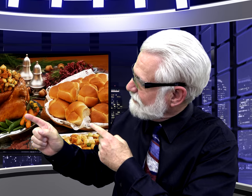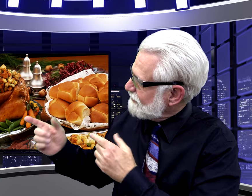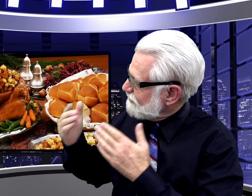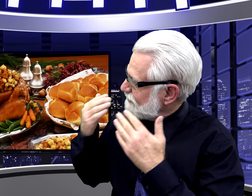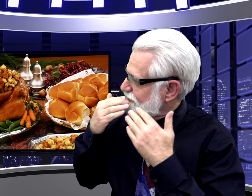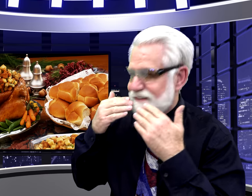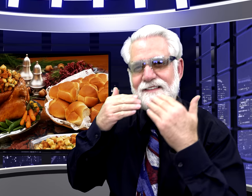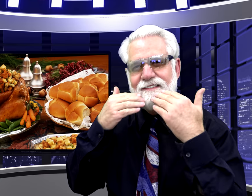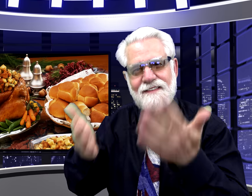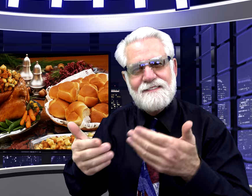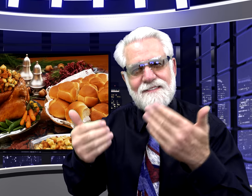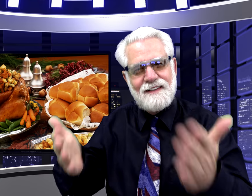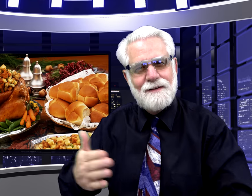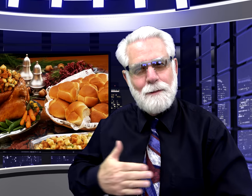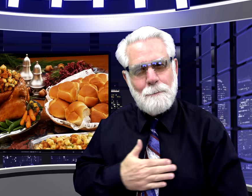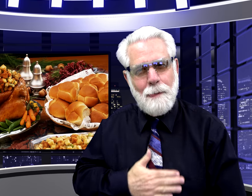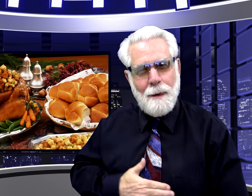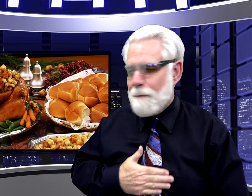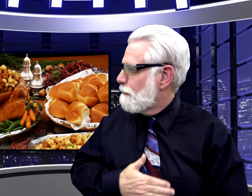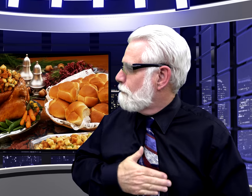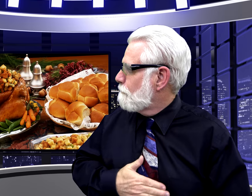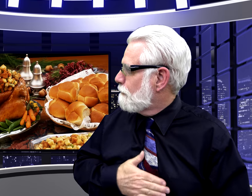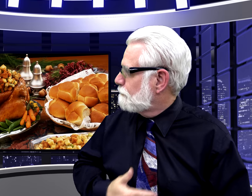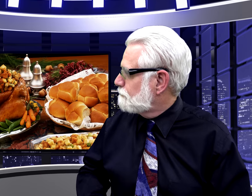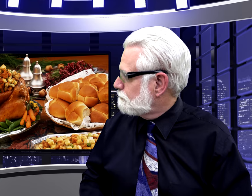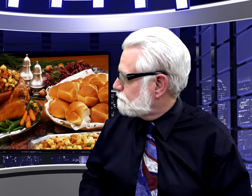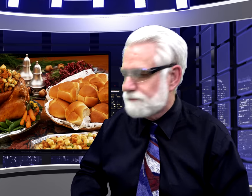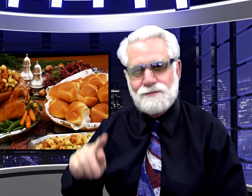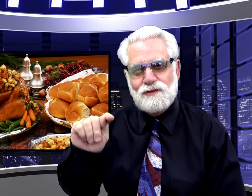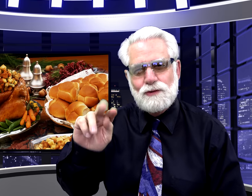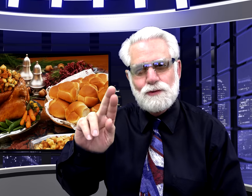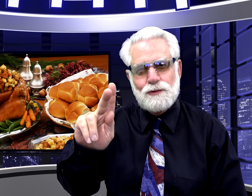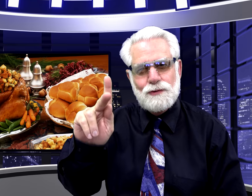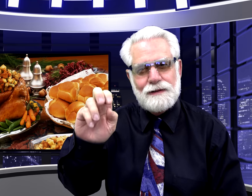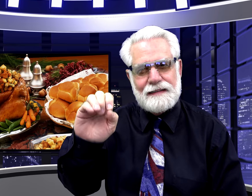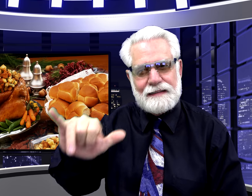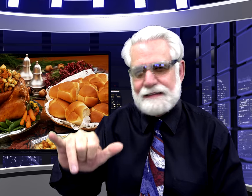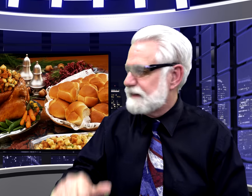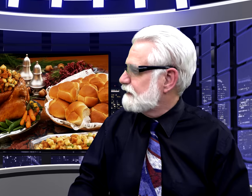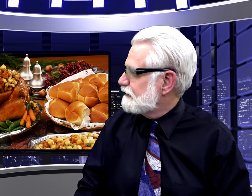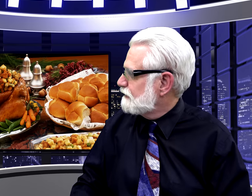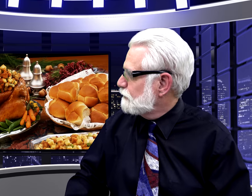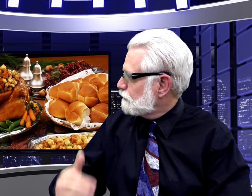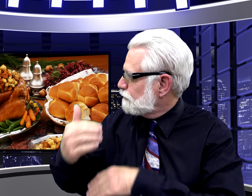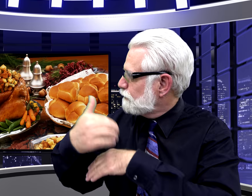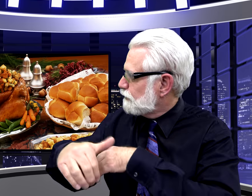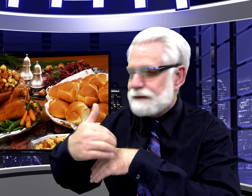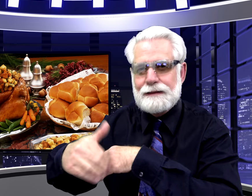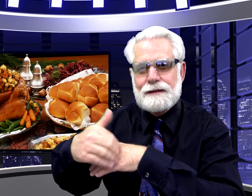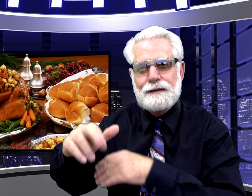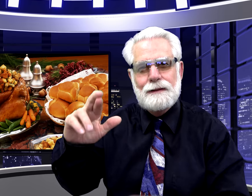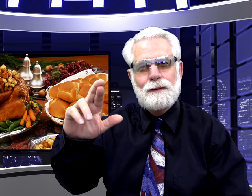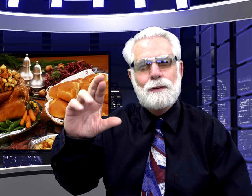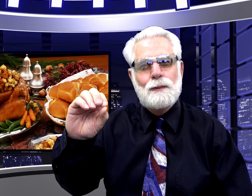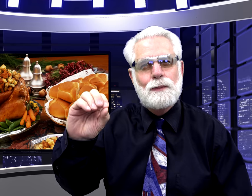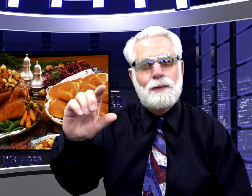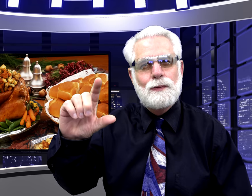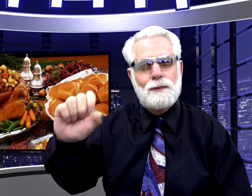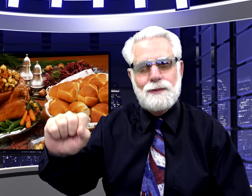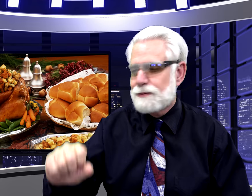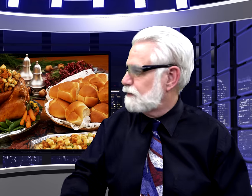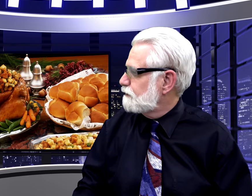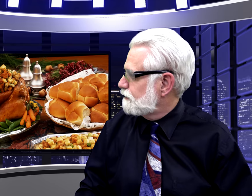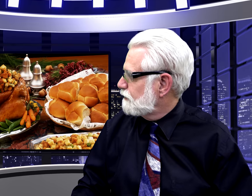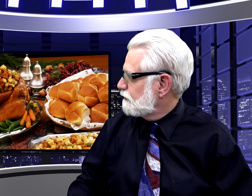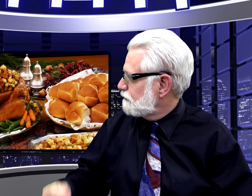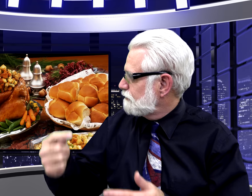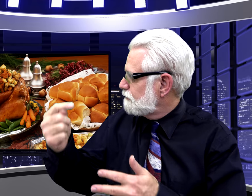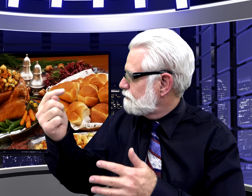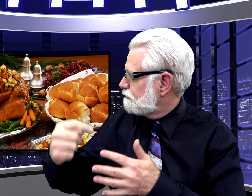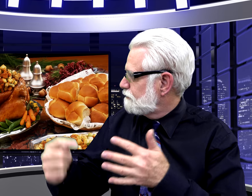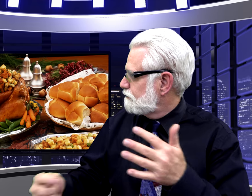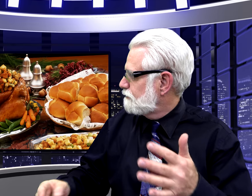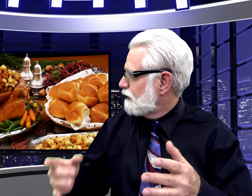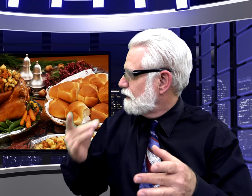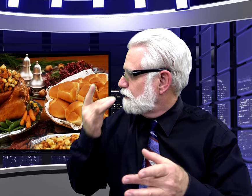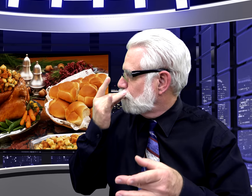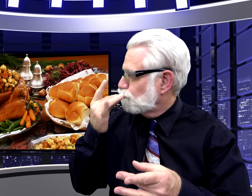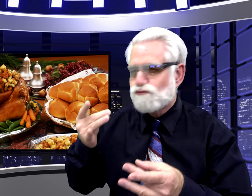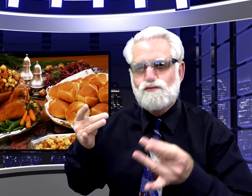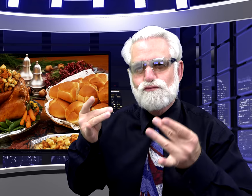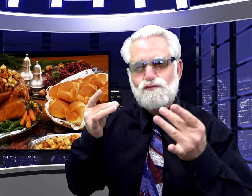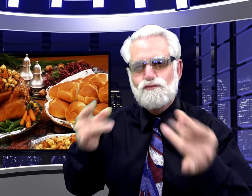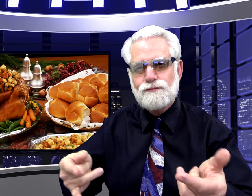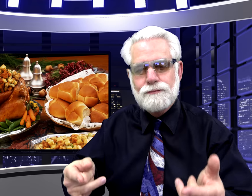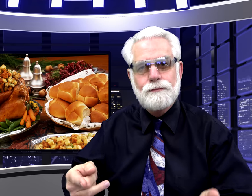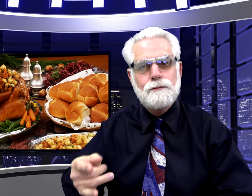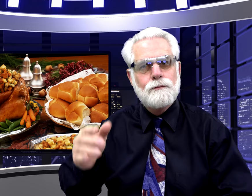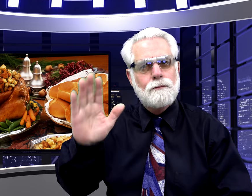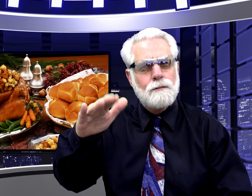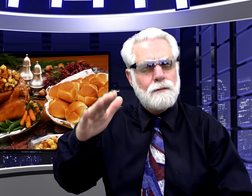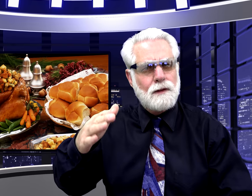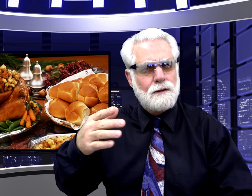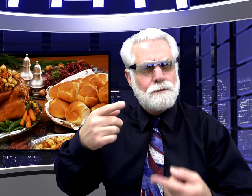Thanksgiving! Yummy yummy! Turkey ummm, bread and rolls Yum… many delicious sides….